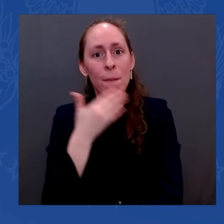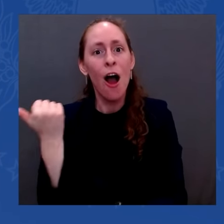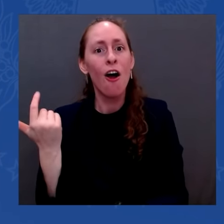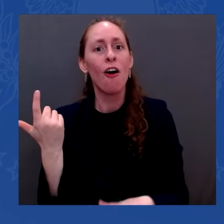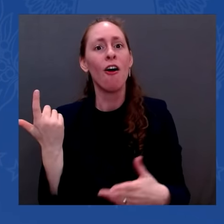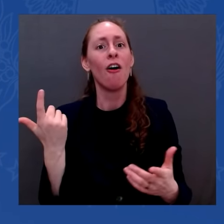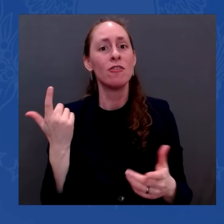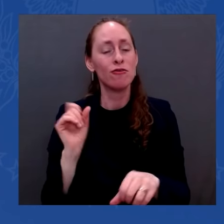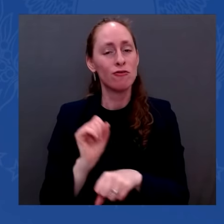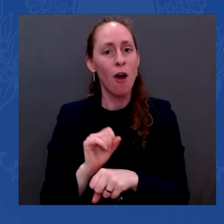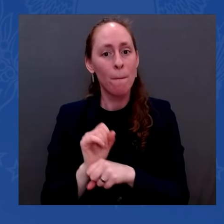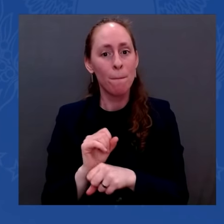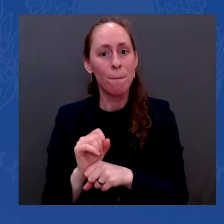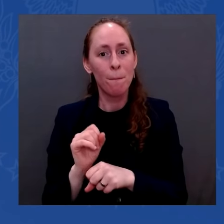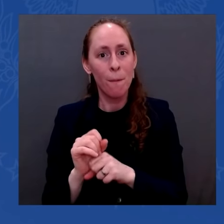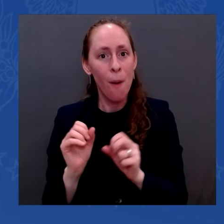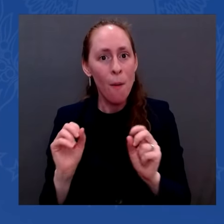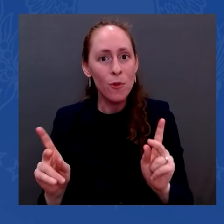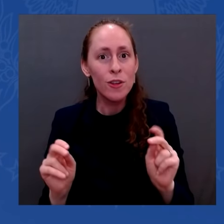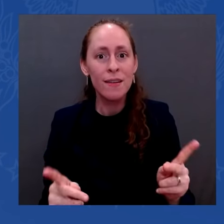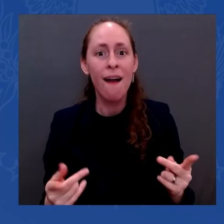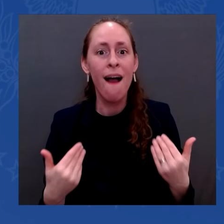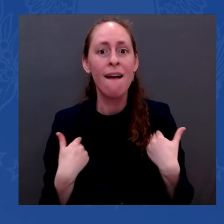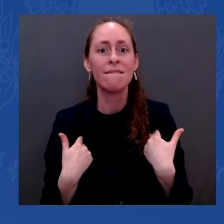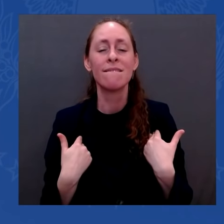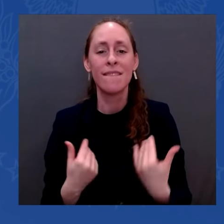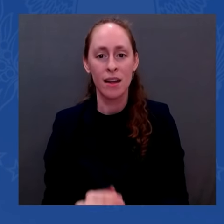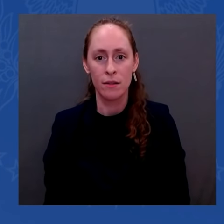from what's going to be happening here and are protected environmentally.